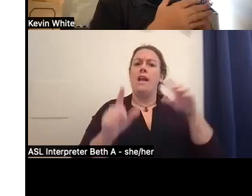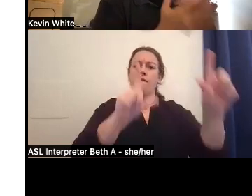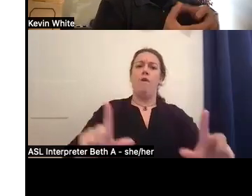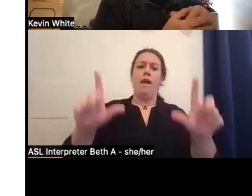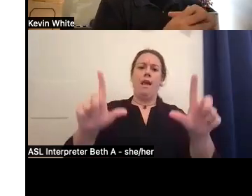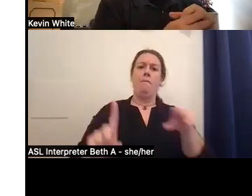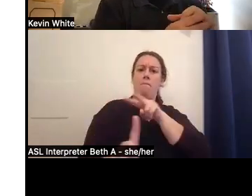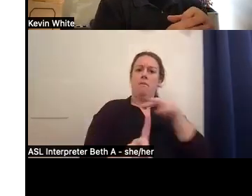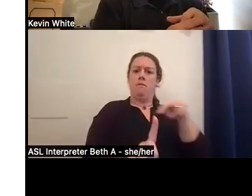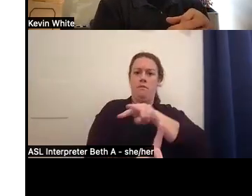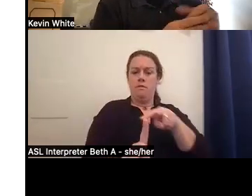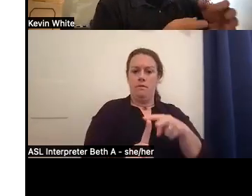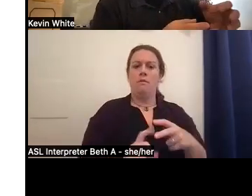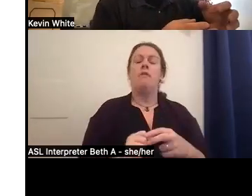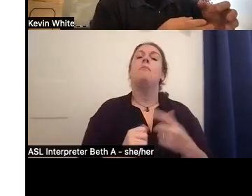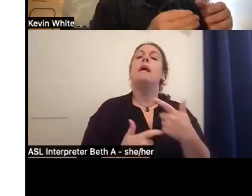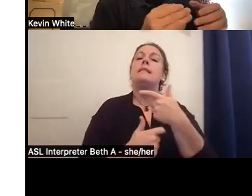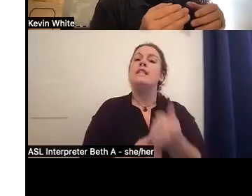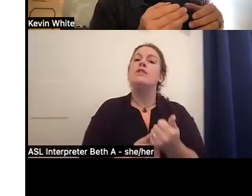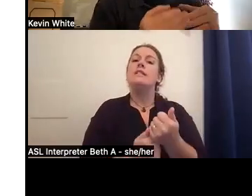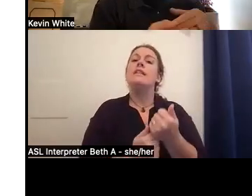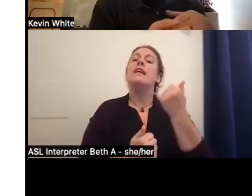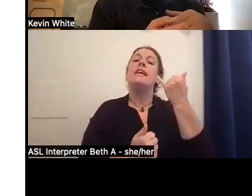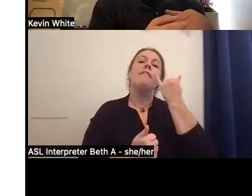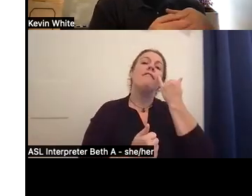it's interesting when you come across somebody you know or somebody that's in your family